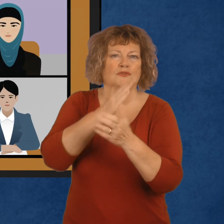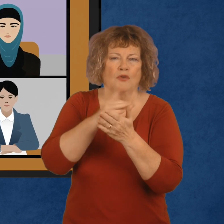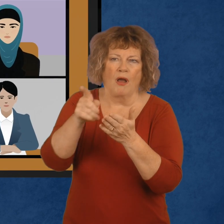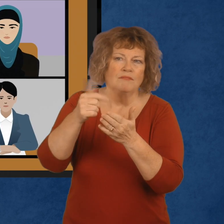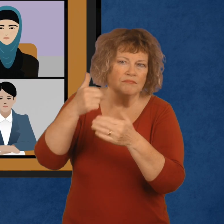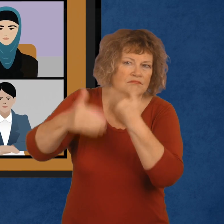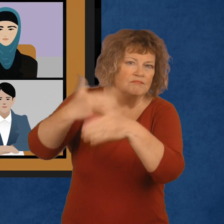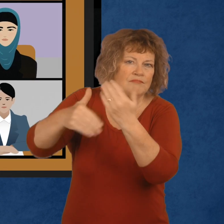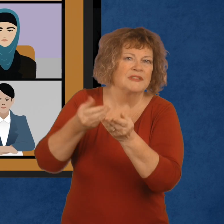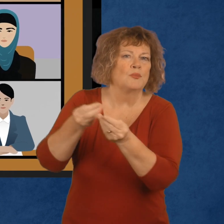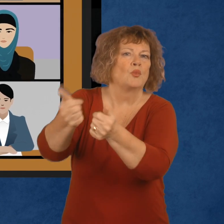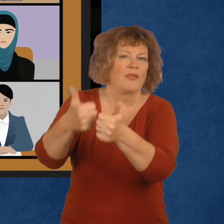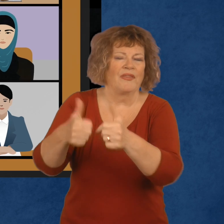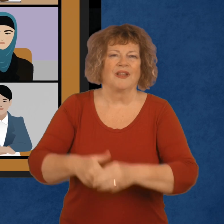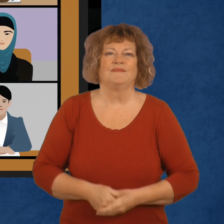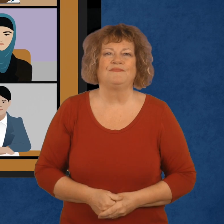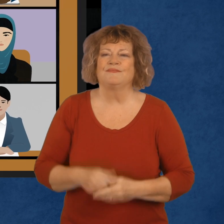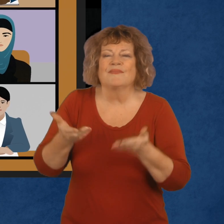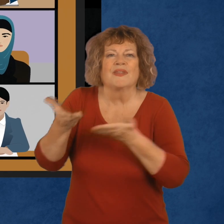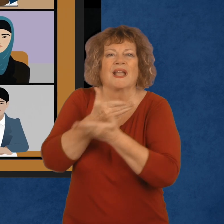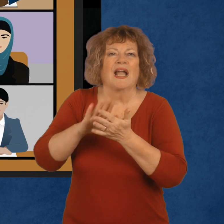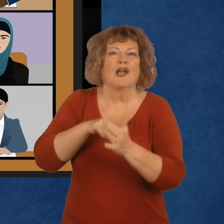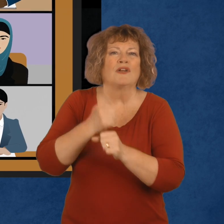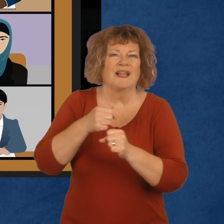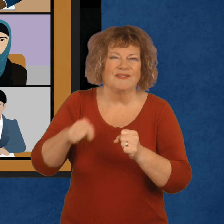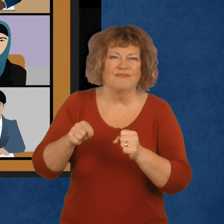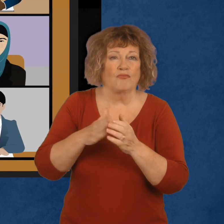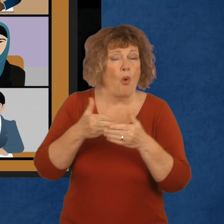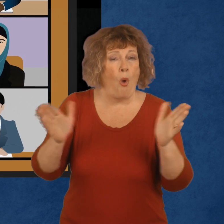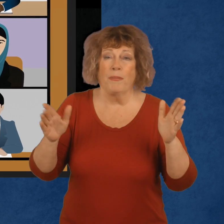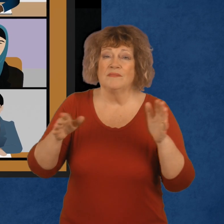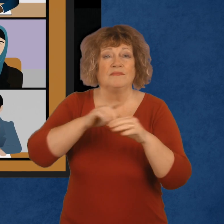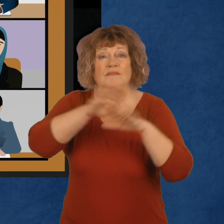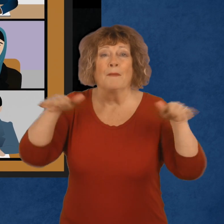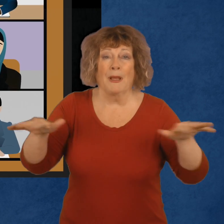Hearings are open to the public. This means that there may be members of the public or newspaper reporters